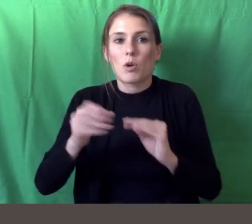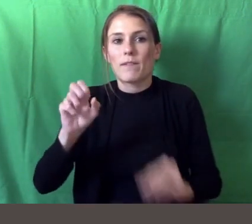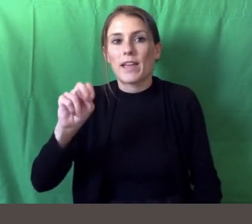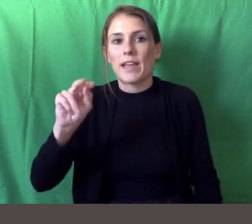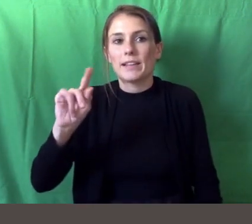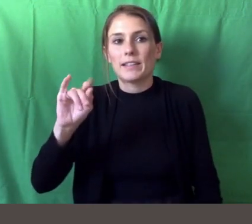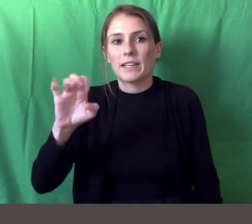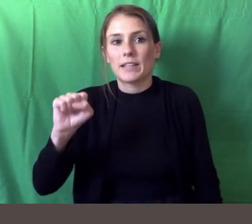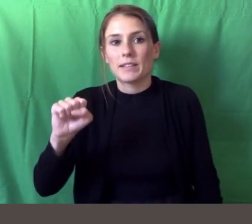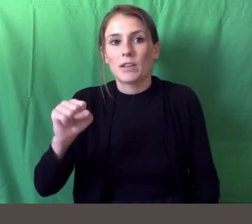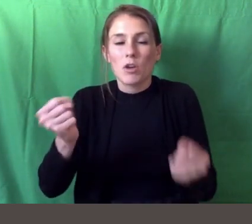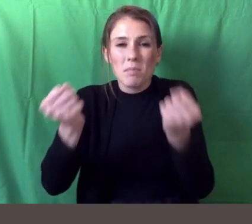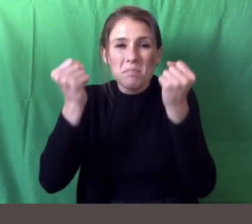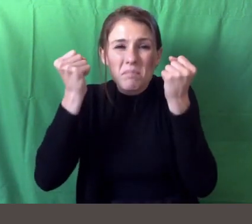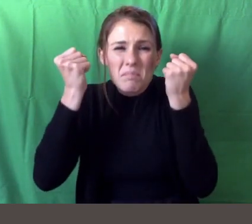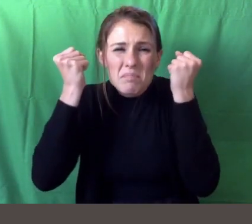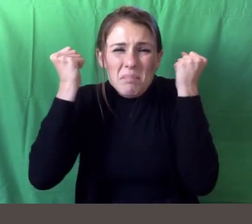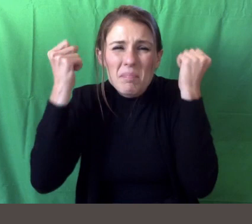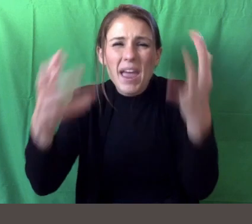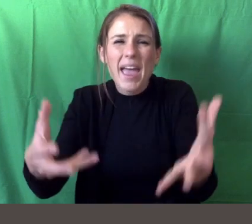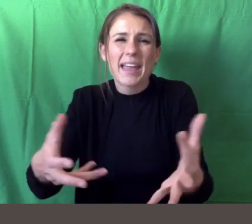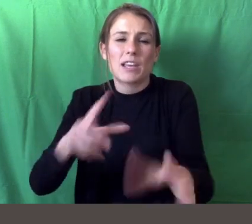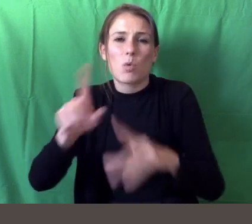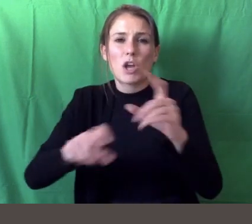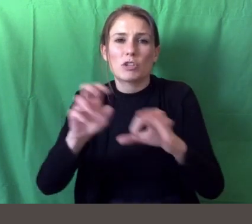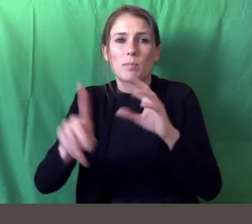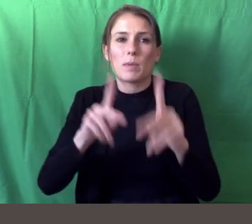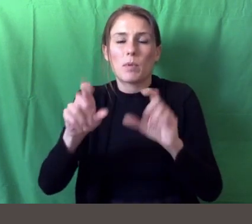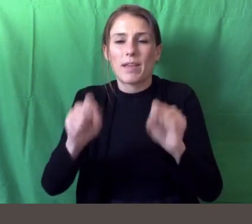There's an enormous number of questions that people can enter, and therefore it's an exponentially